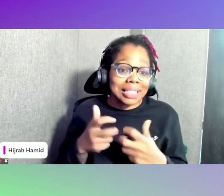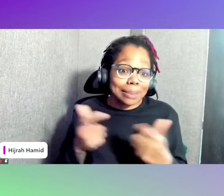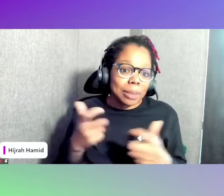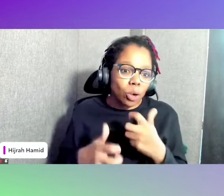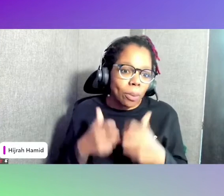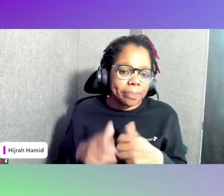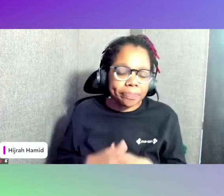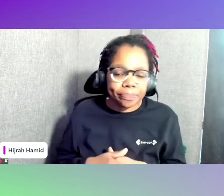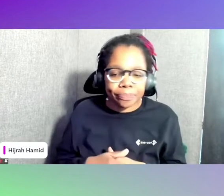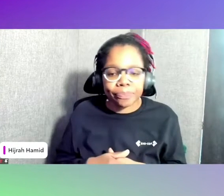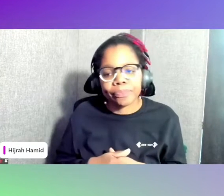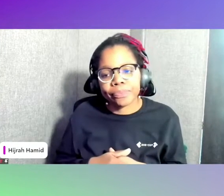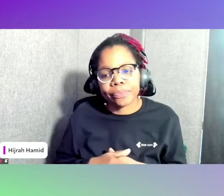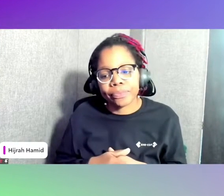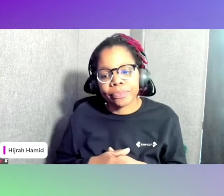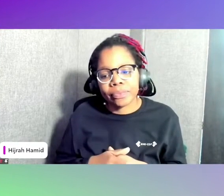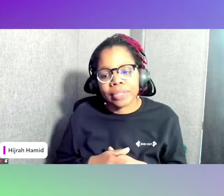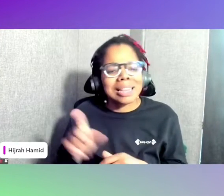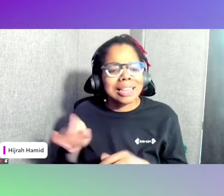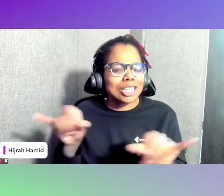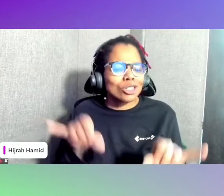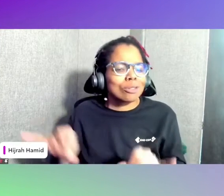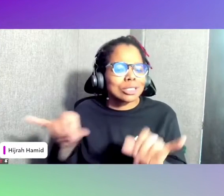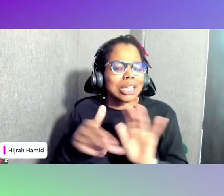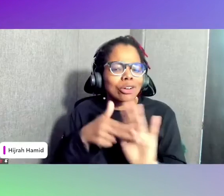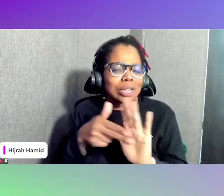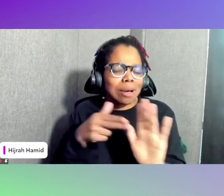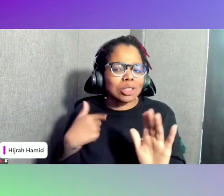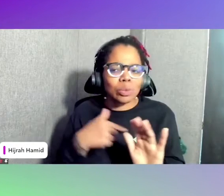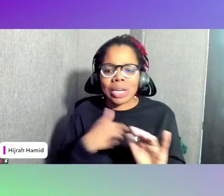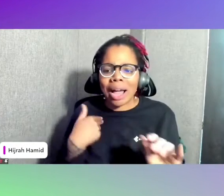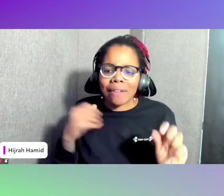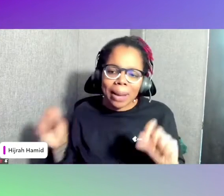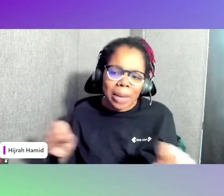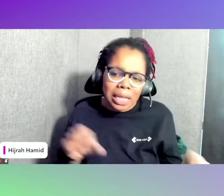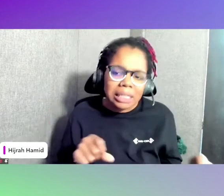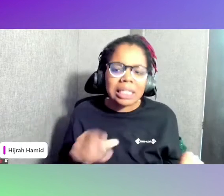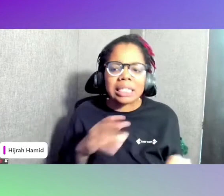people as being and difficult difficult, and kind of a big